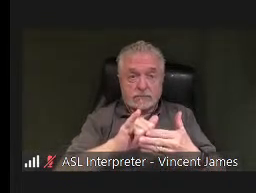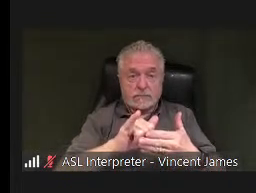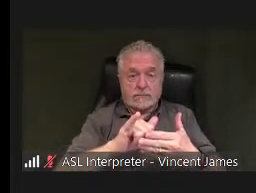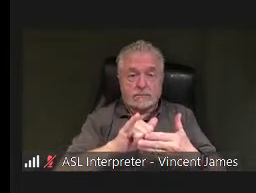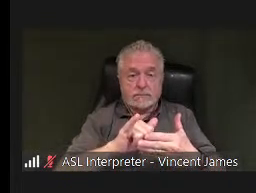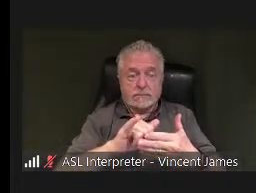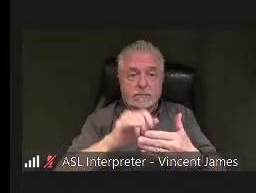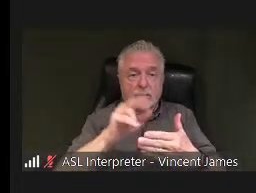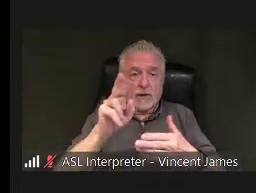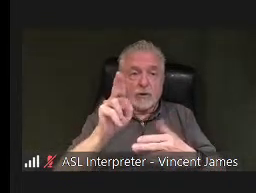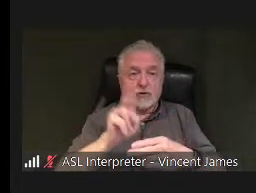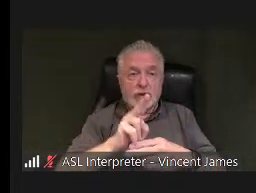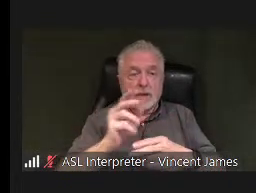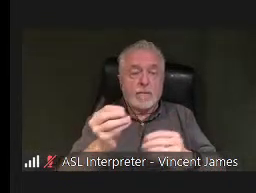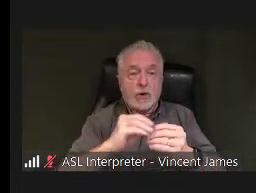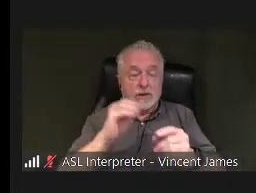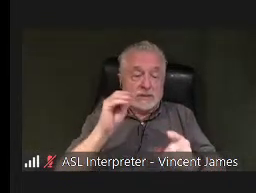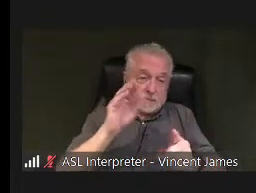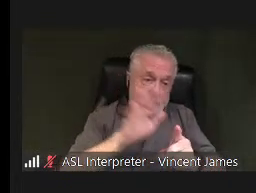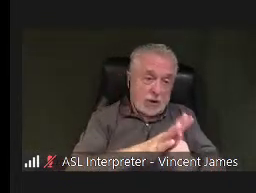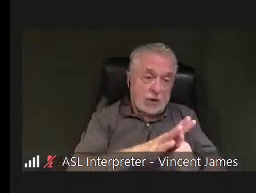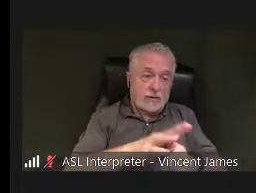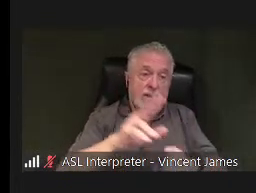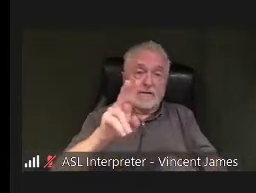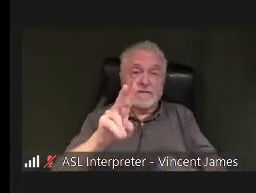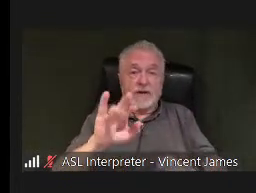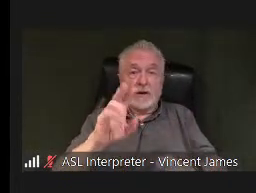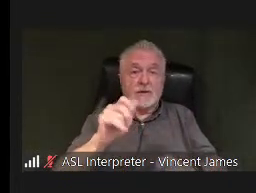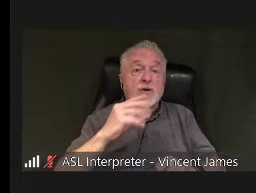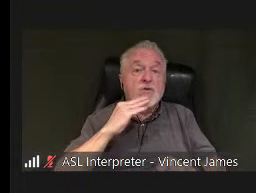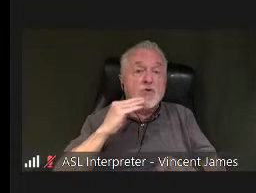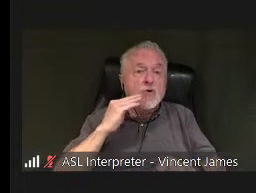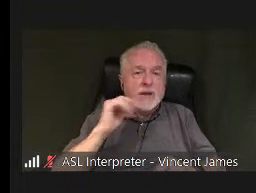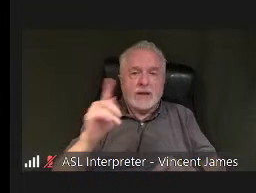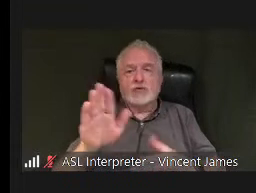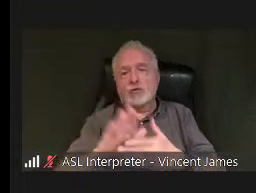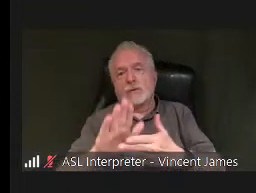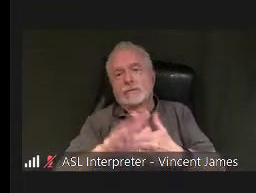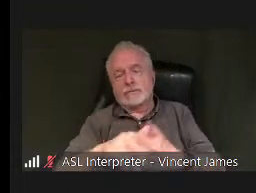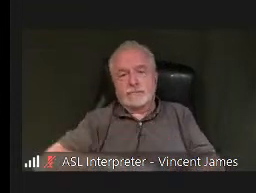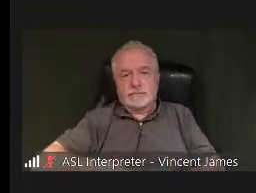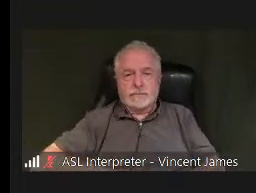Are you sure to get more exposed to the virus at home than at school?